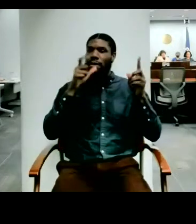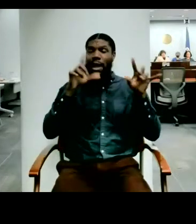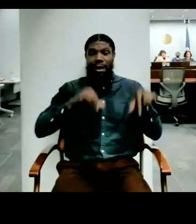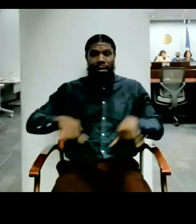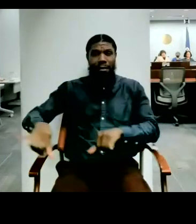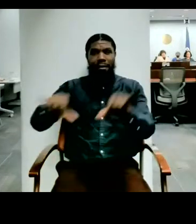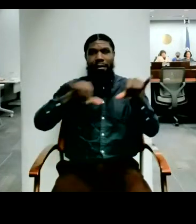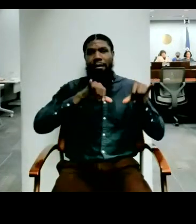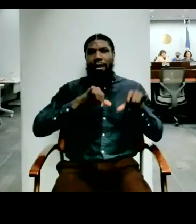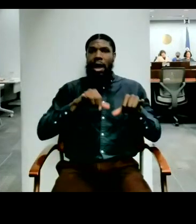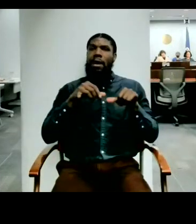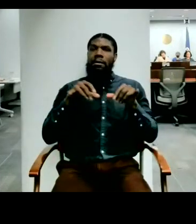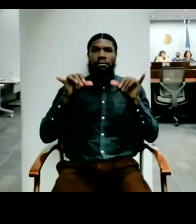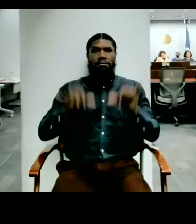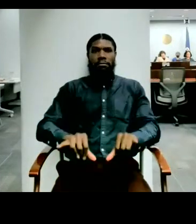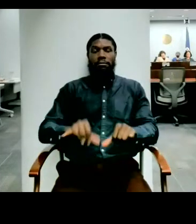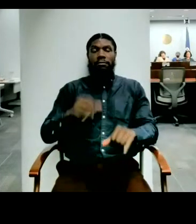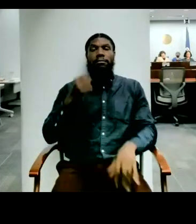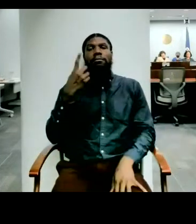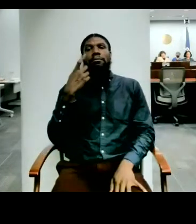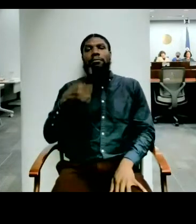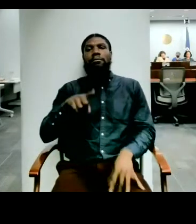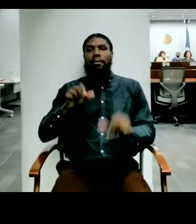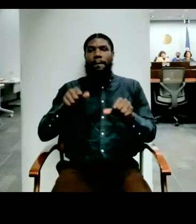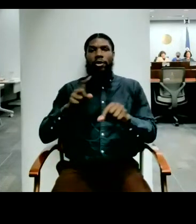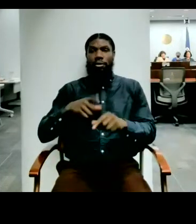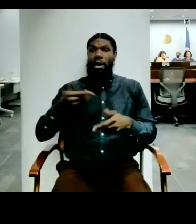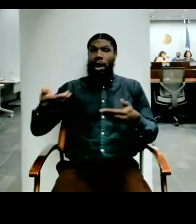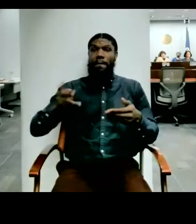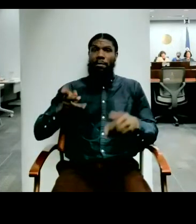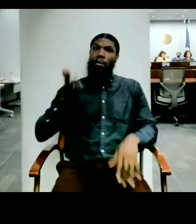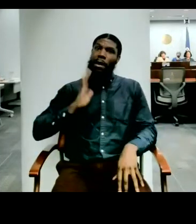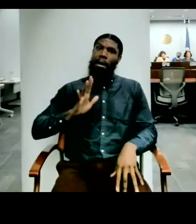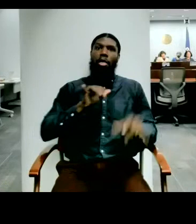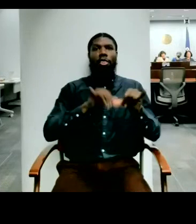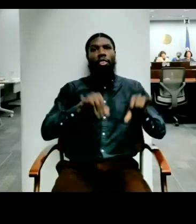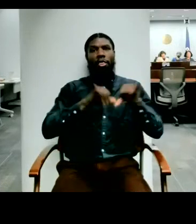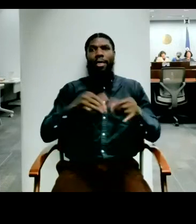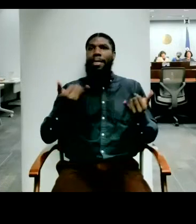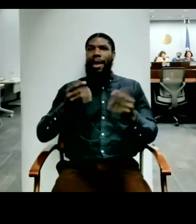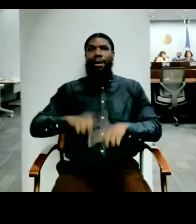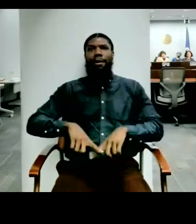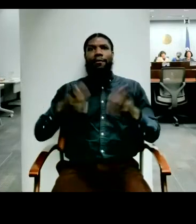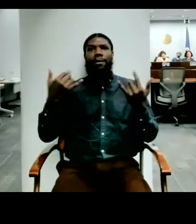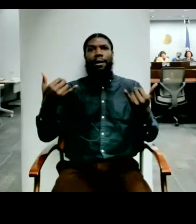employer held control, we are in a different world, employees have control about whether